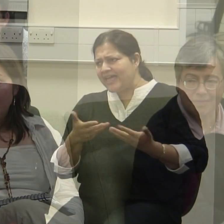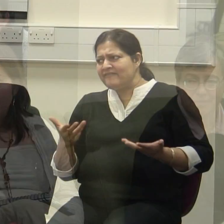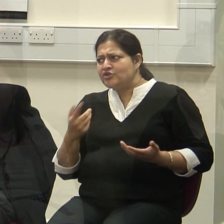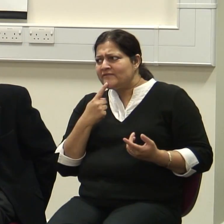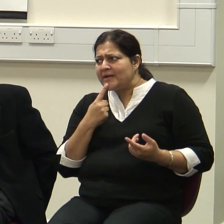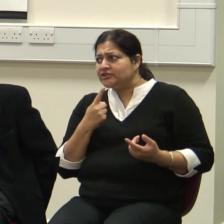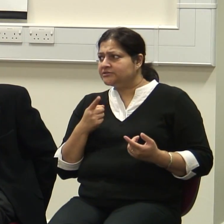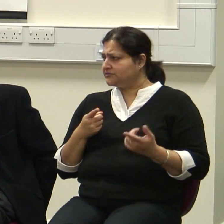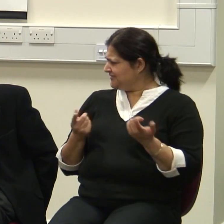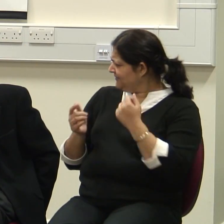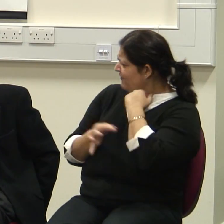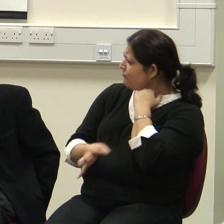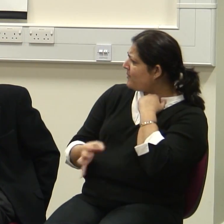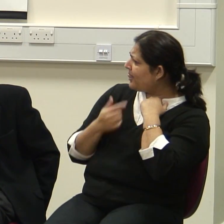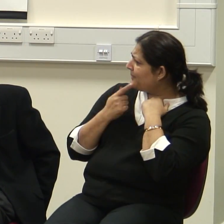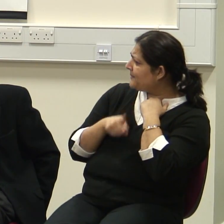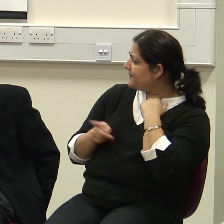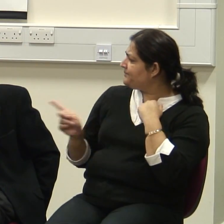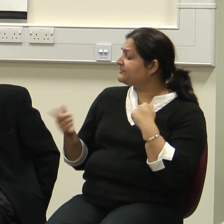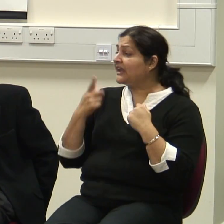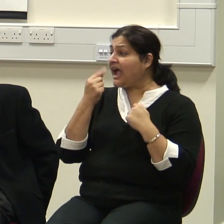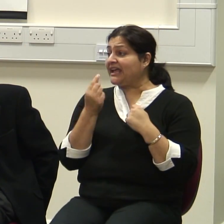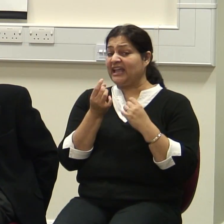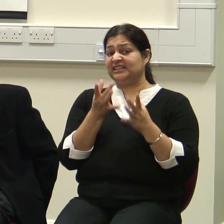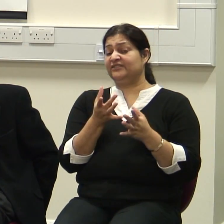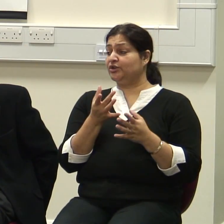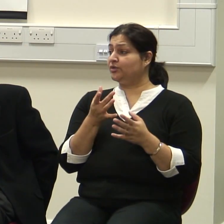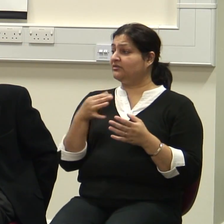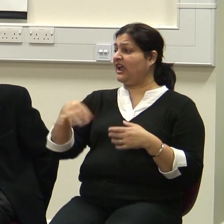I can give you a very glib answer – I don't mean it glibly – but that’s all I can